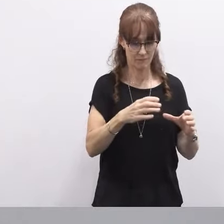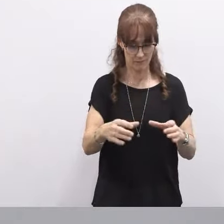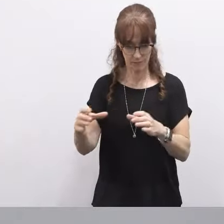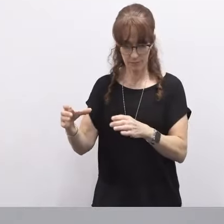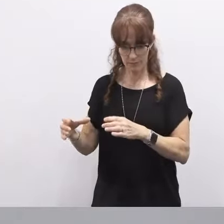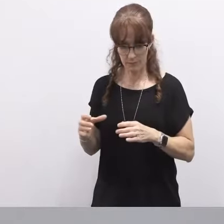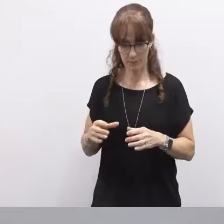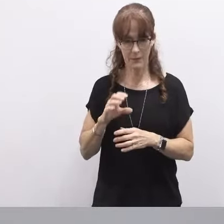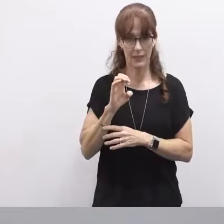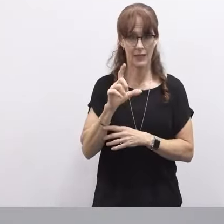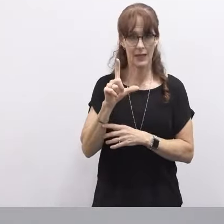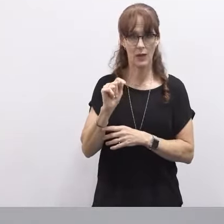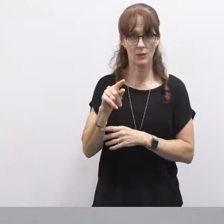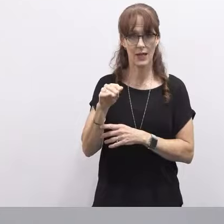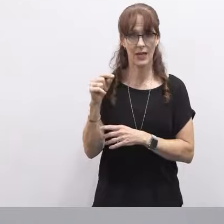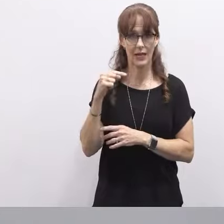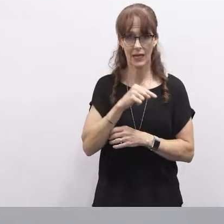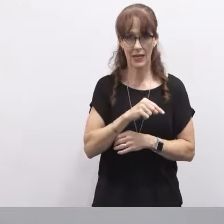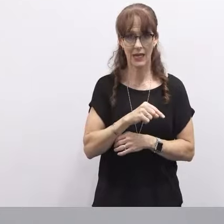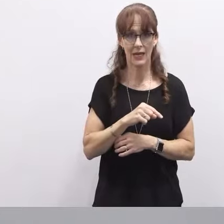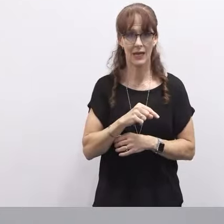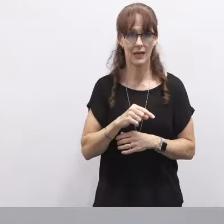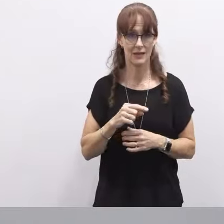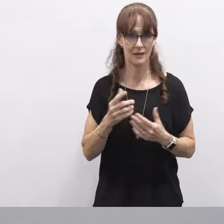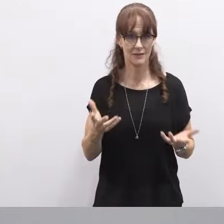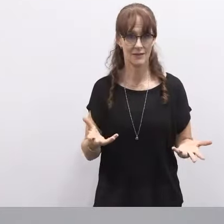elote corn, right?